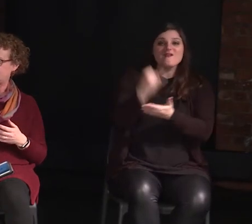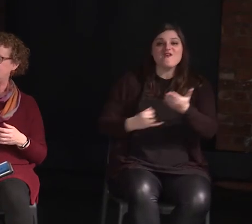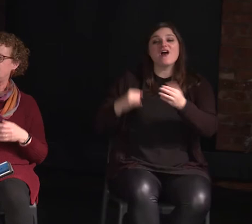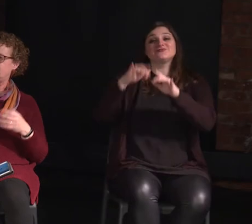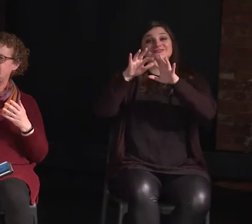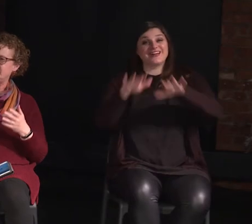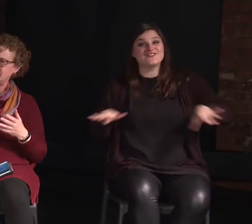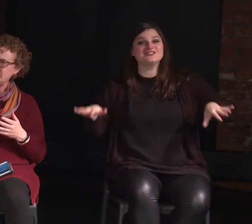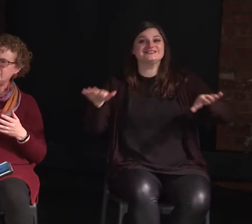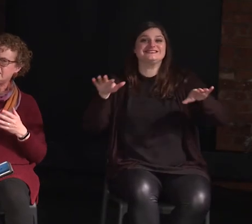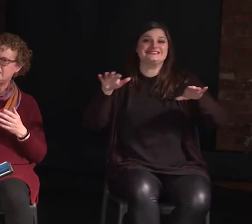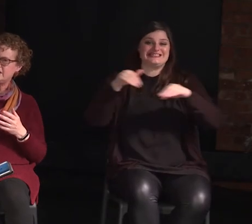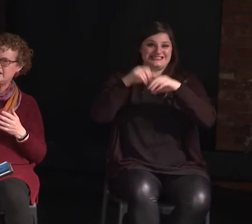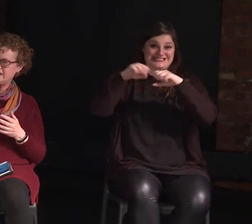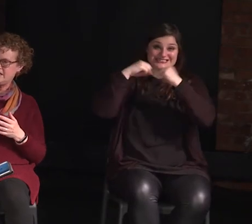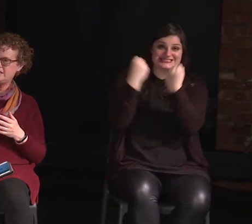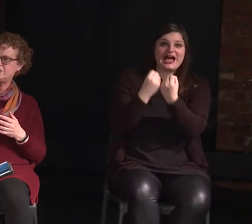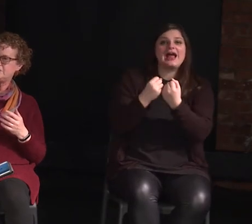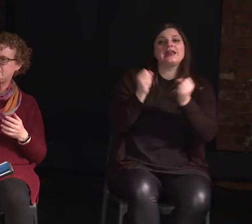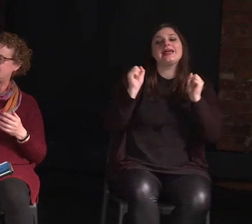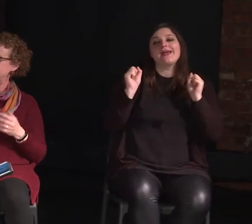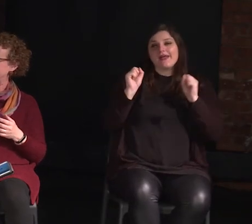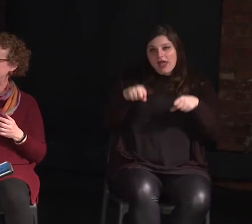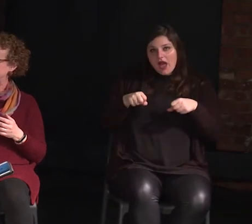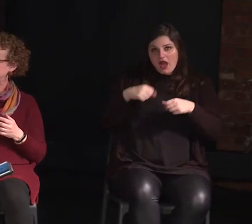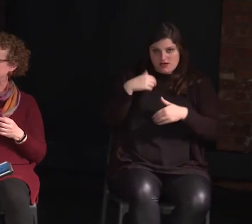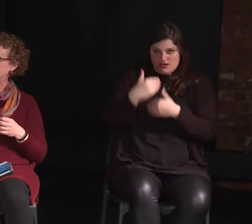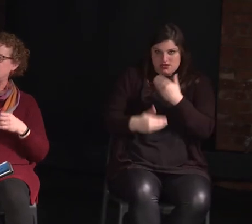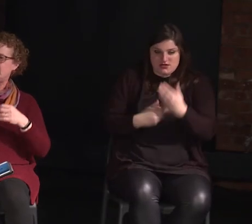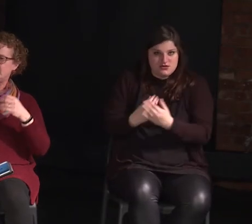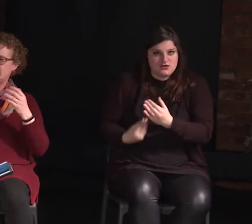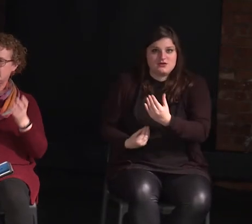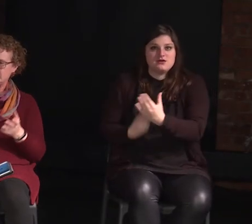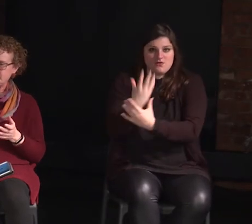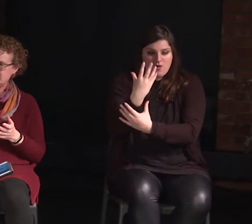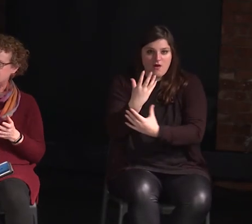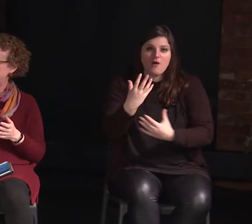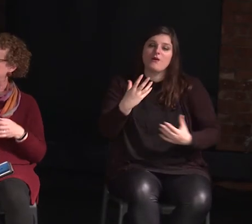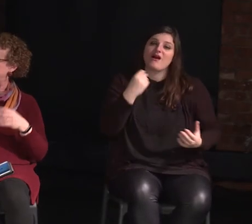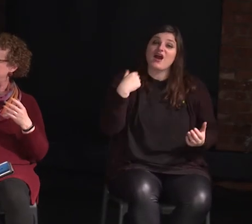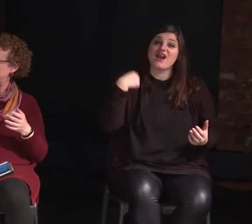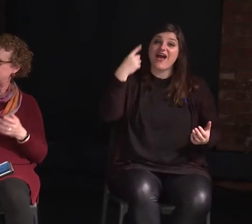I believe that the NEA survived this past year not only because of the advocacy that